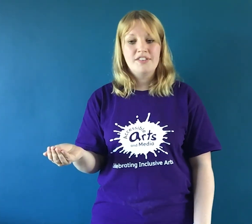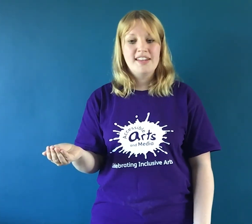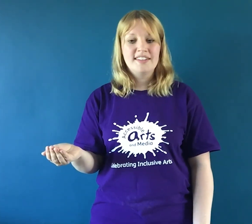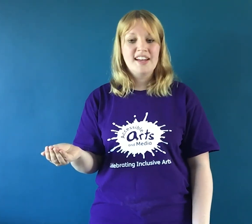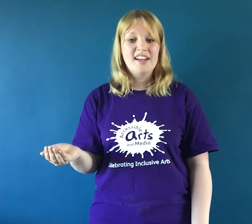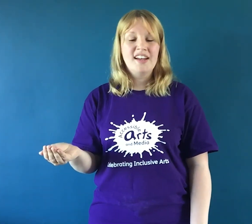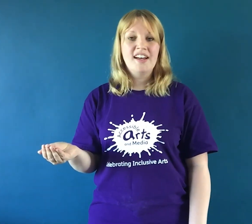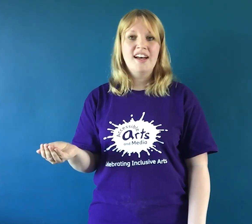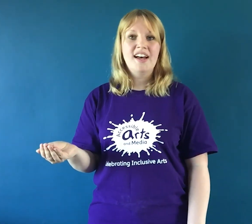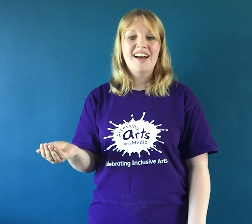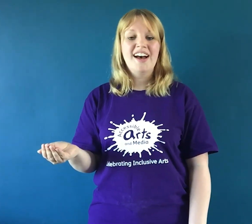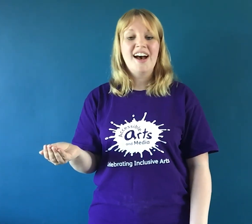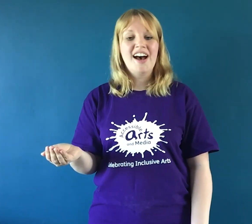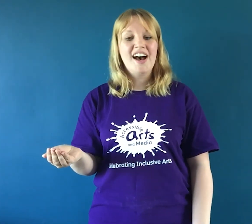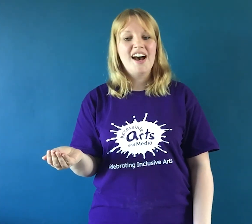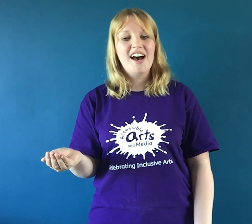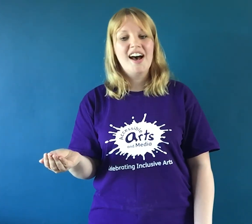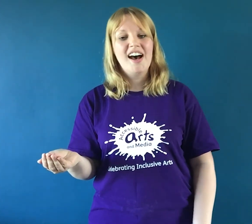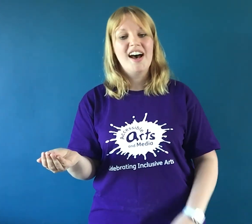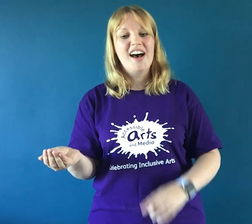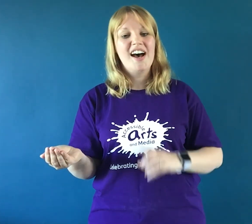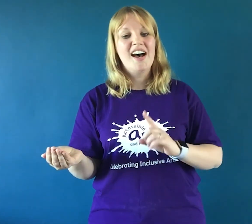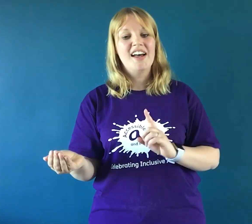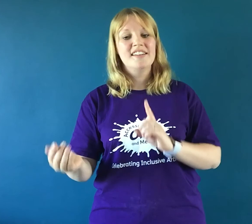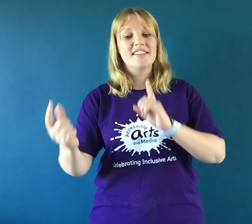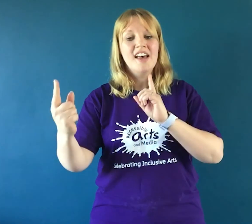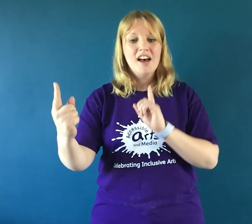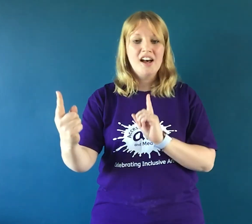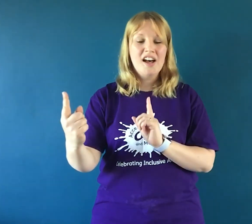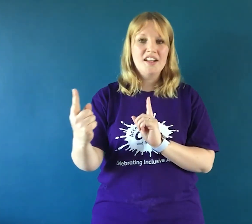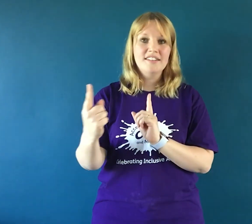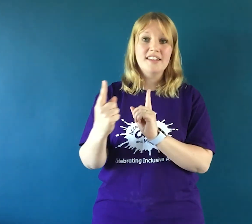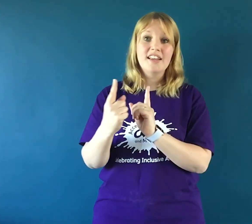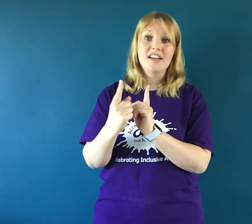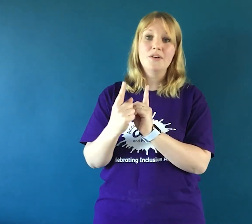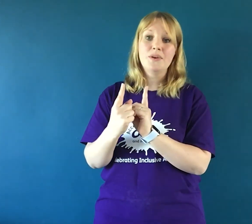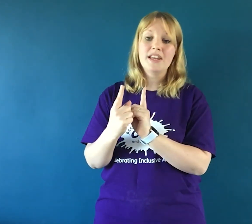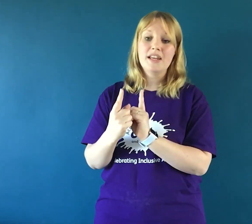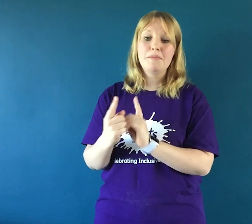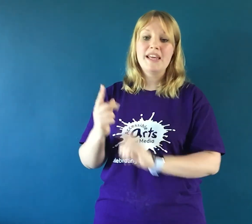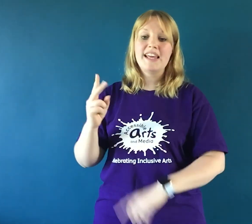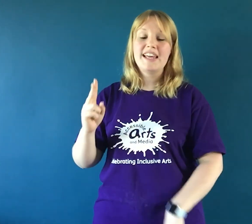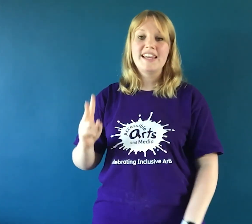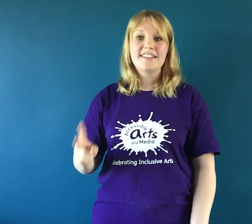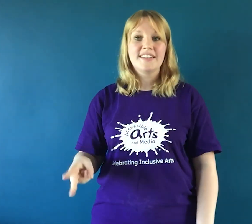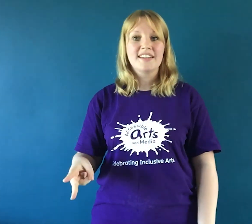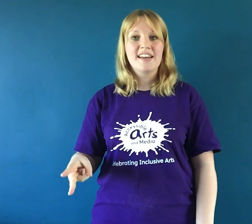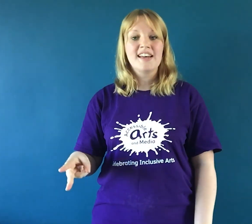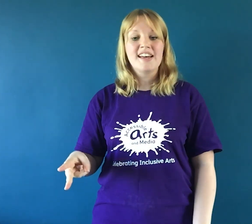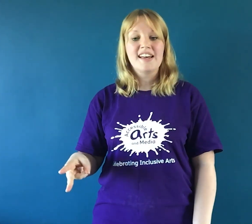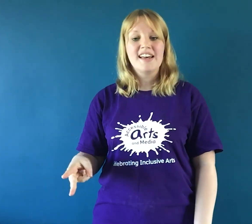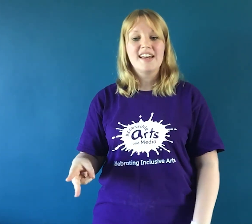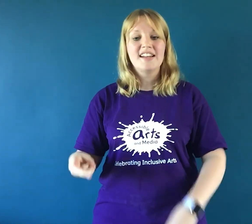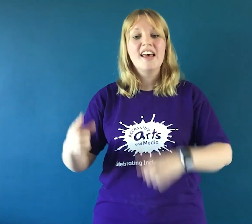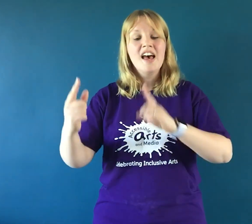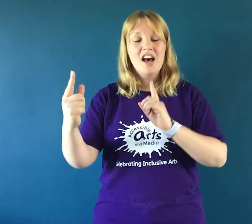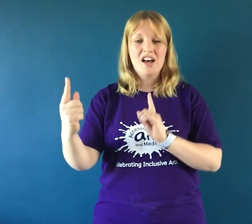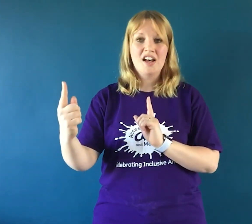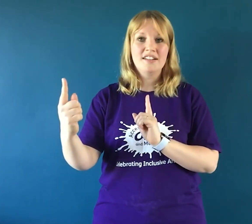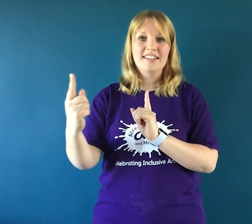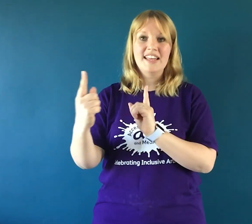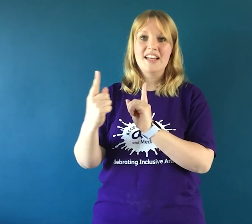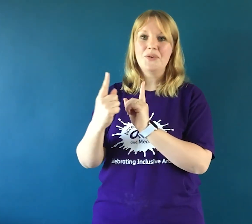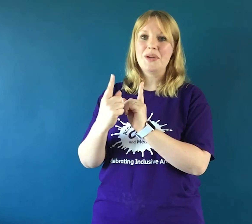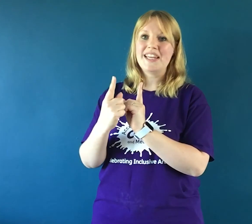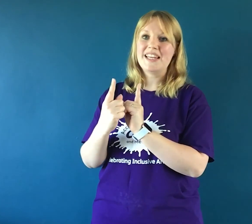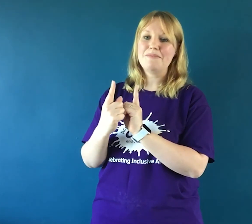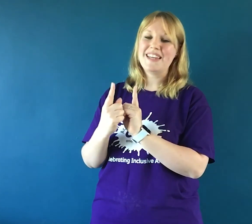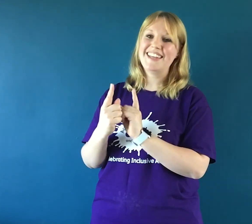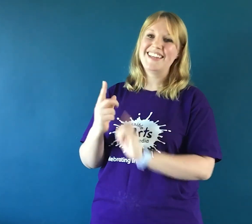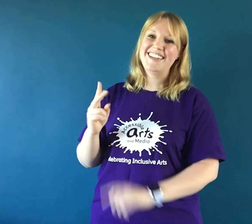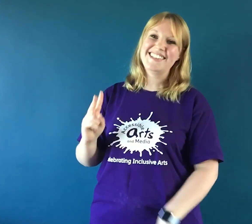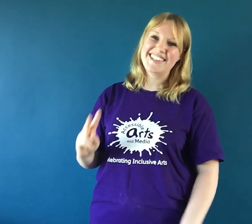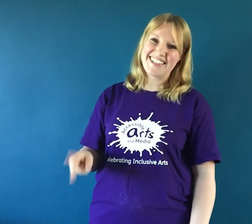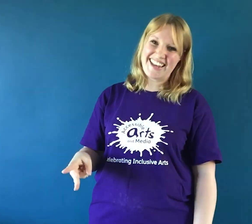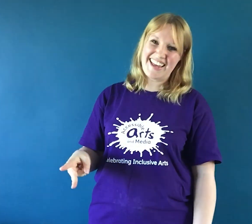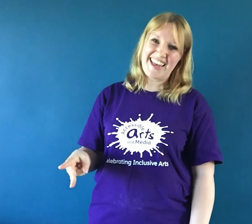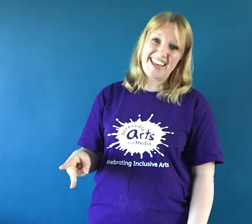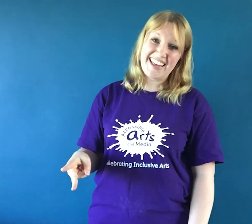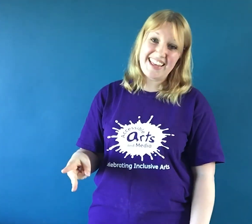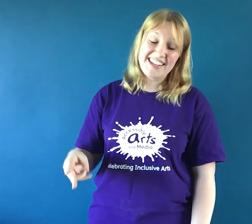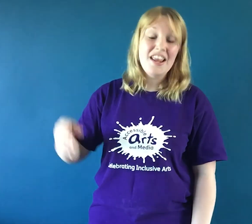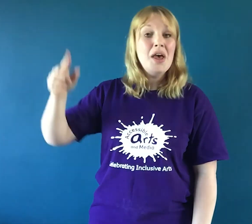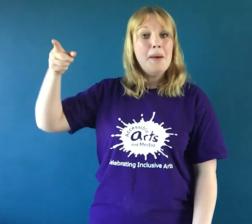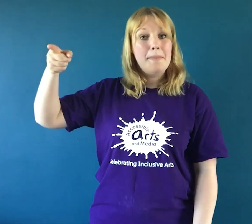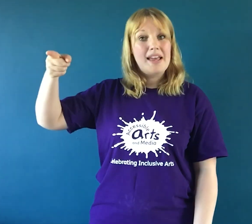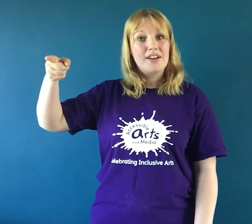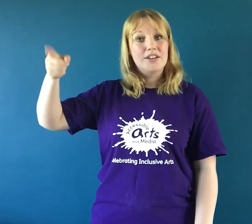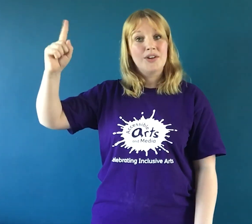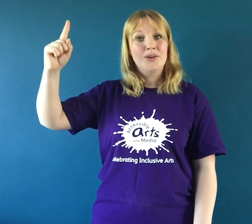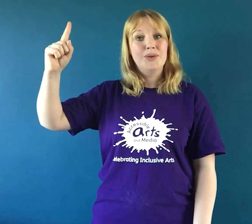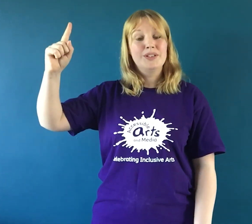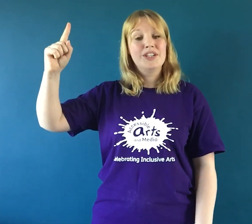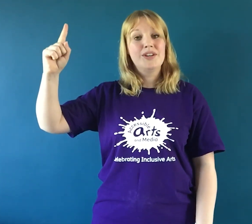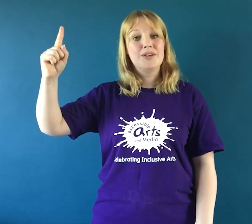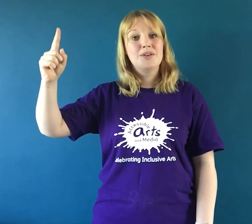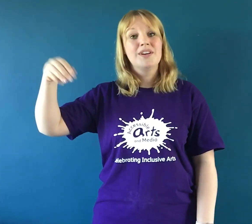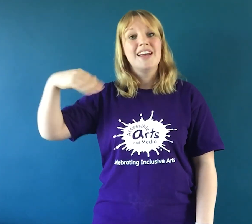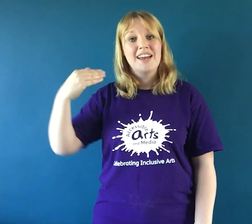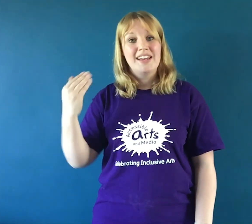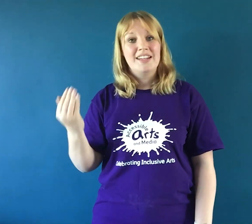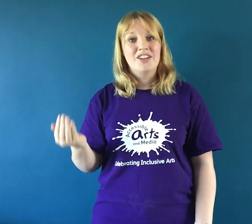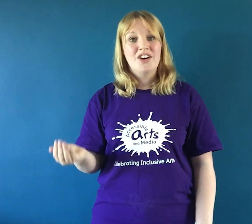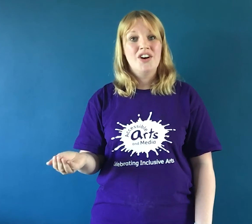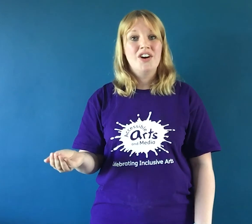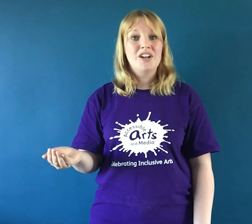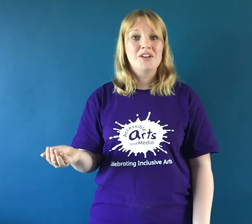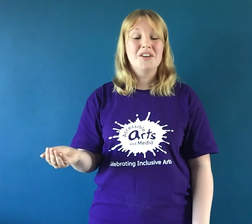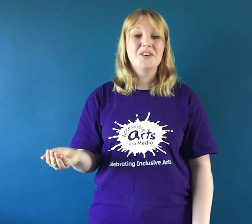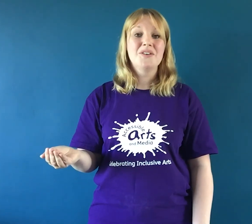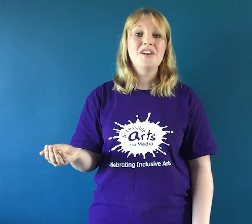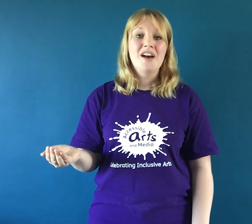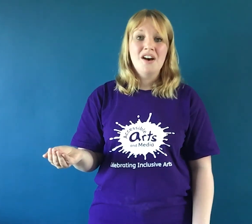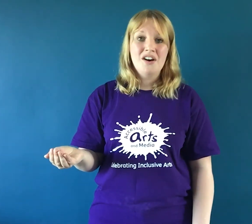of his hand. Until we meet again, until we meet again. May God hold you in the hollow